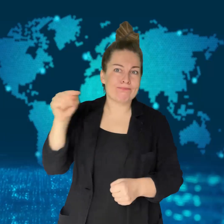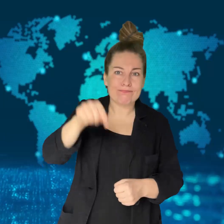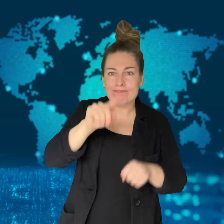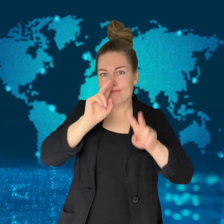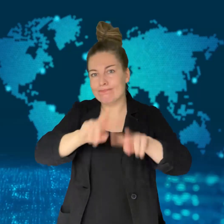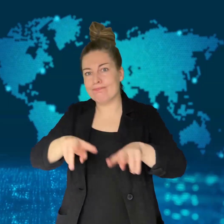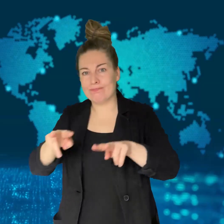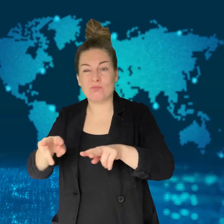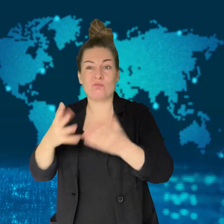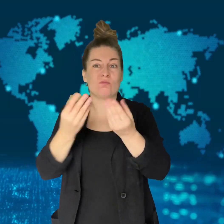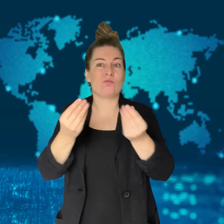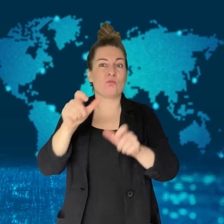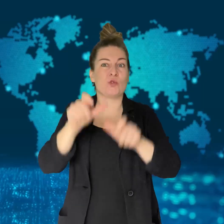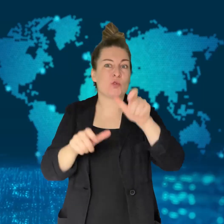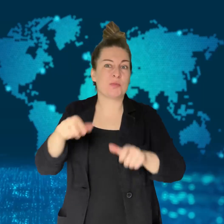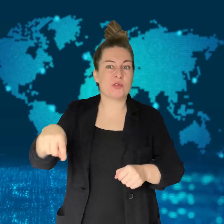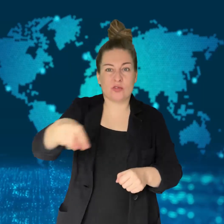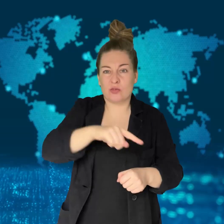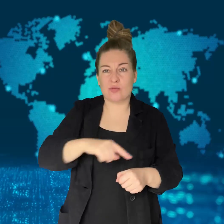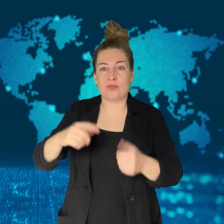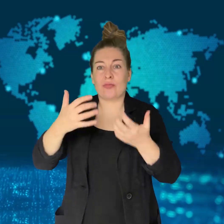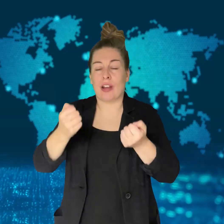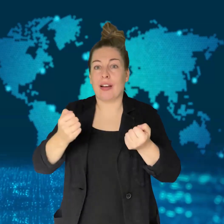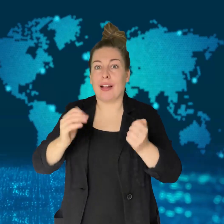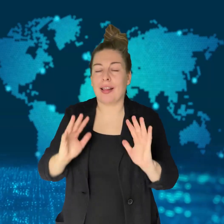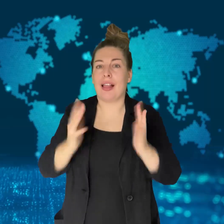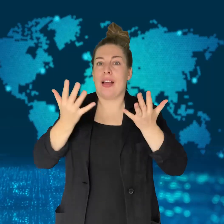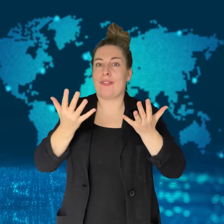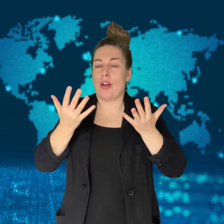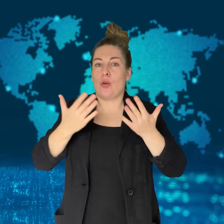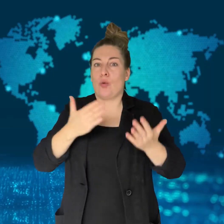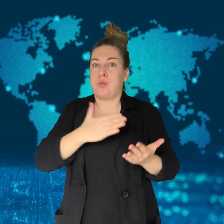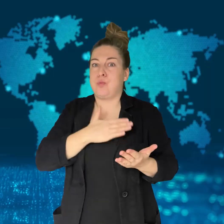visit the flooded area.